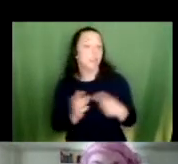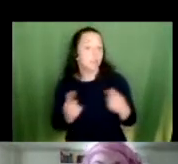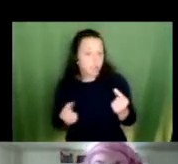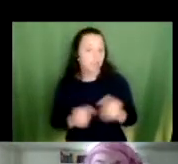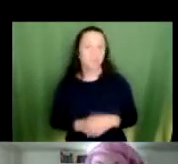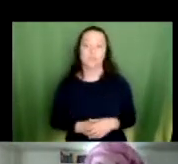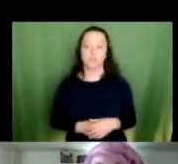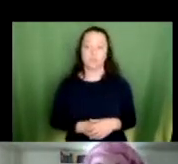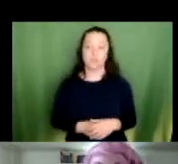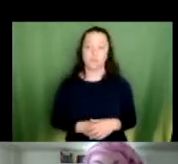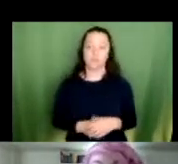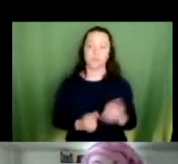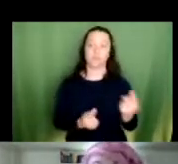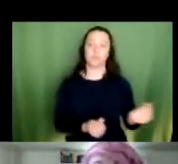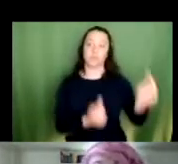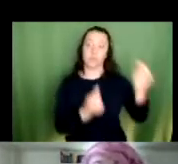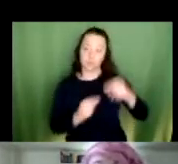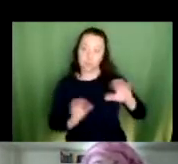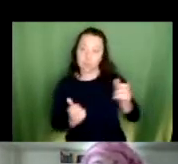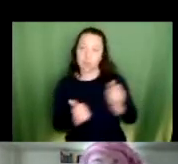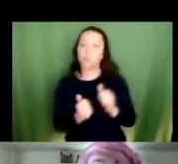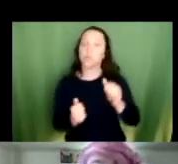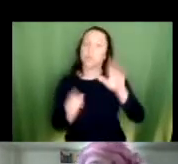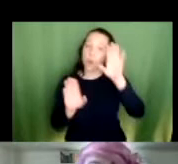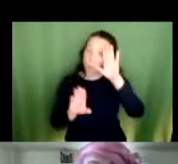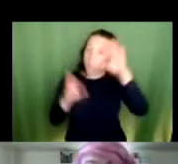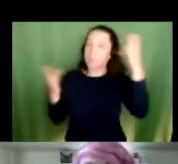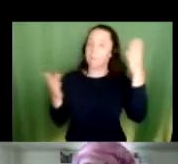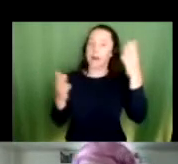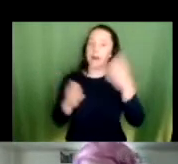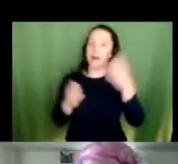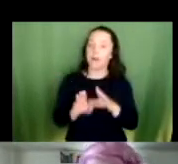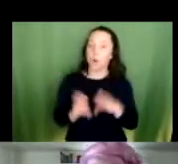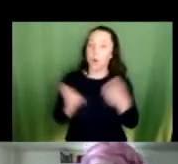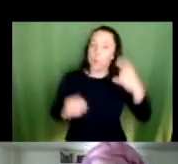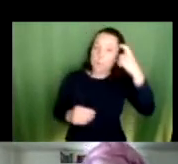come to class with and open mind. The golden rule, treat others the way you want to be treated.